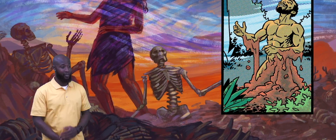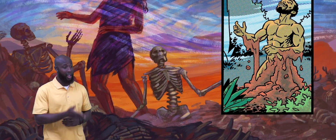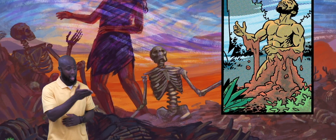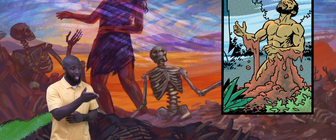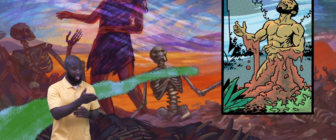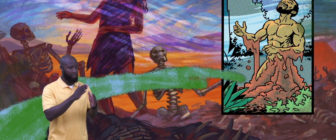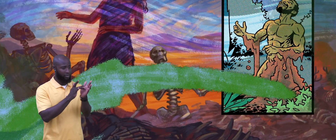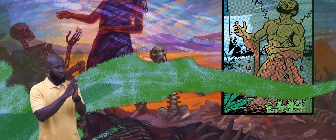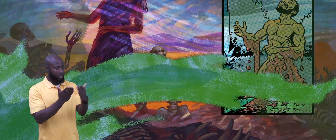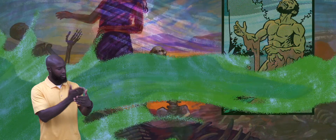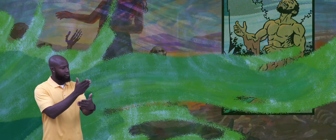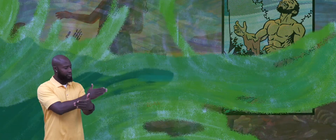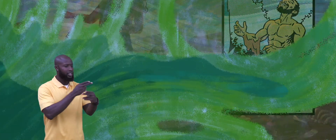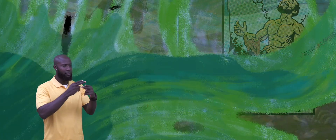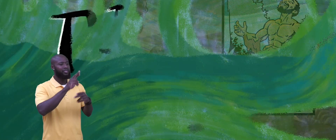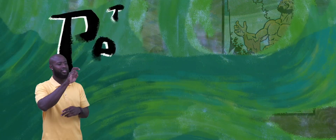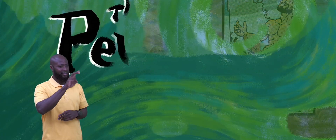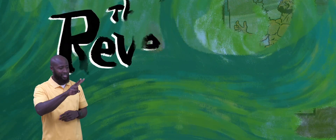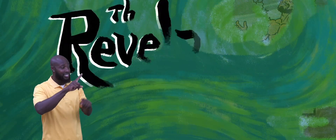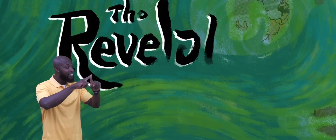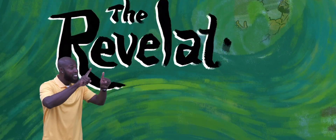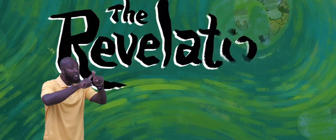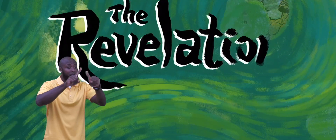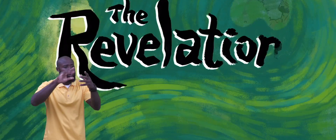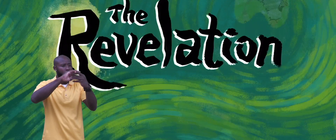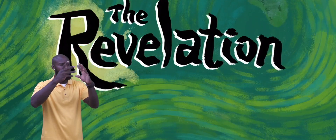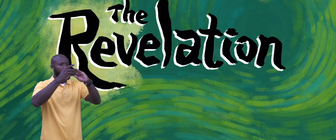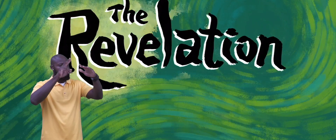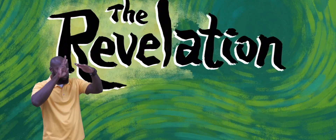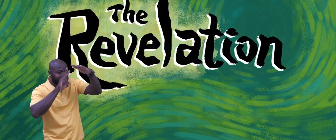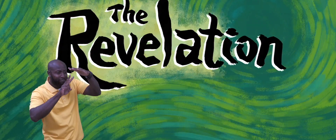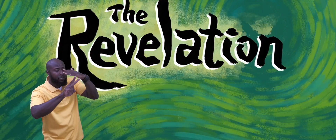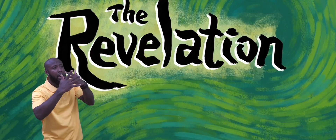Jon: Now, let’s look at the last book of the Bible, The Revelation, because it’s one really long vision.